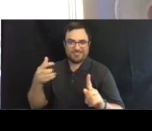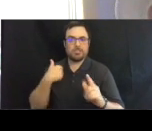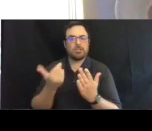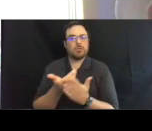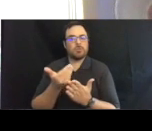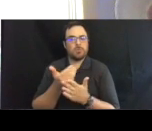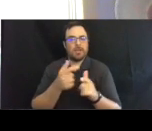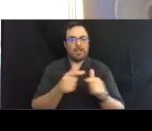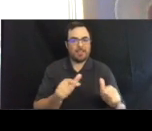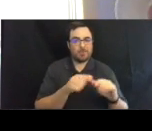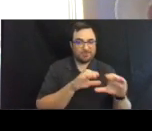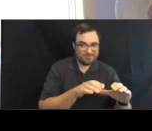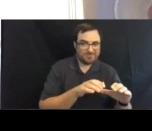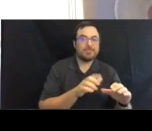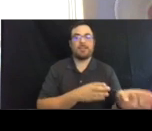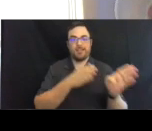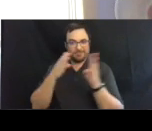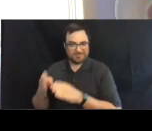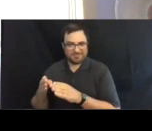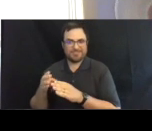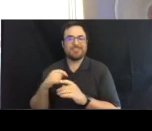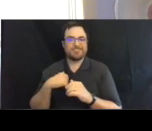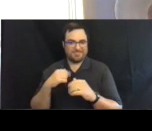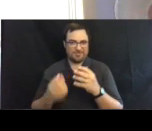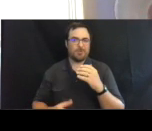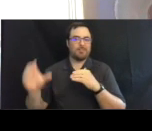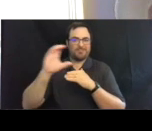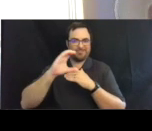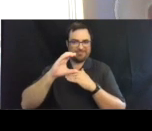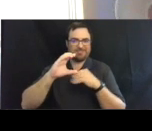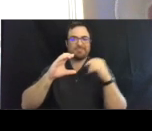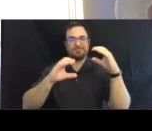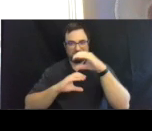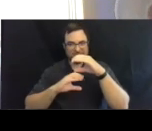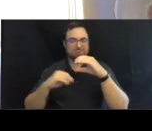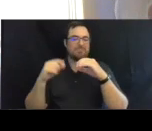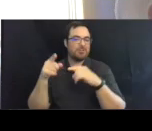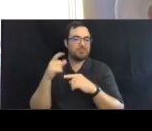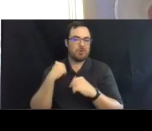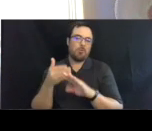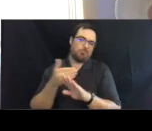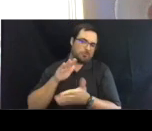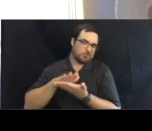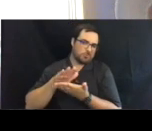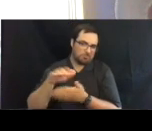and we're going to have another fun activity, that again is very preschool-like and could be fun. And this time we're